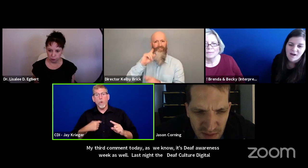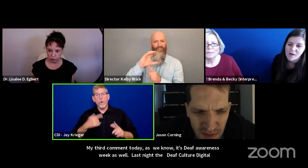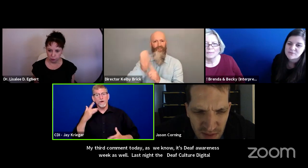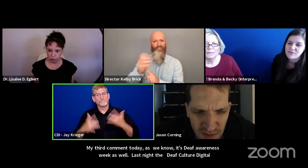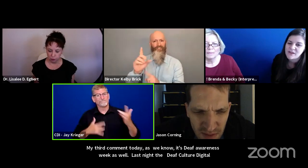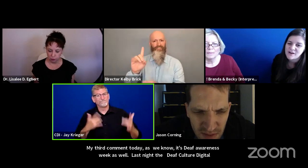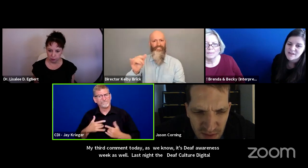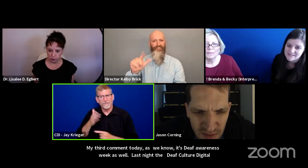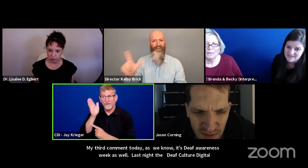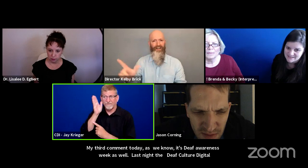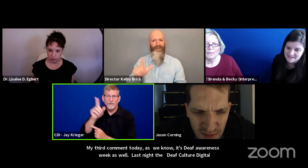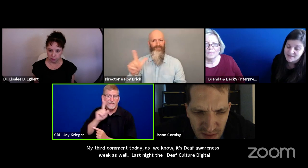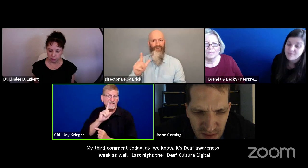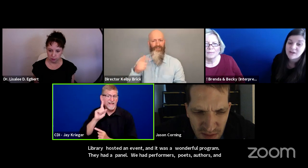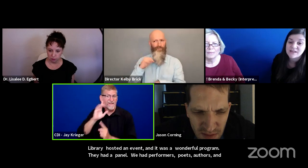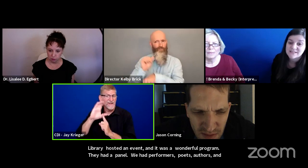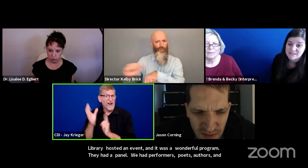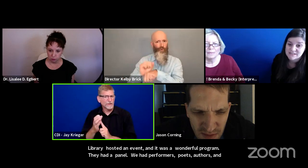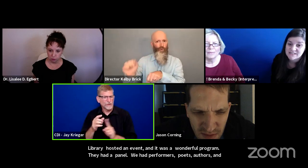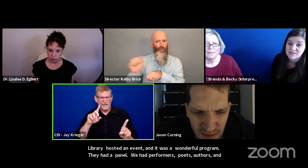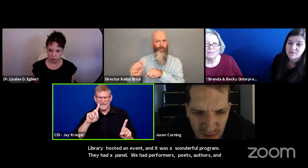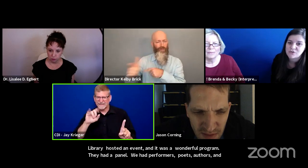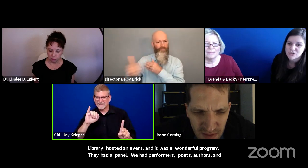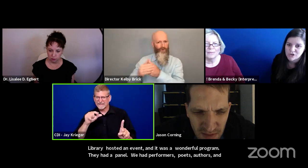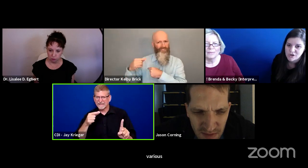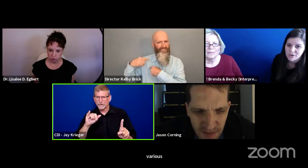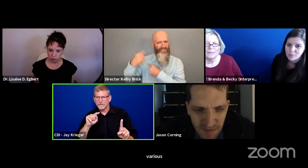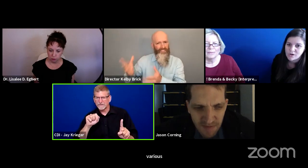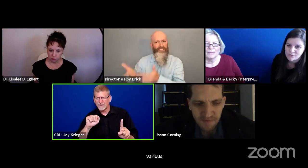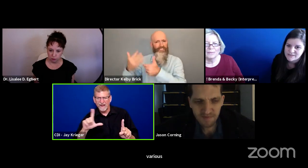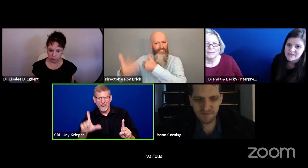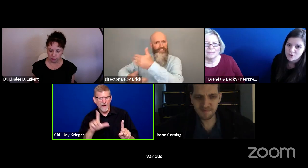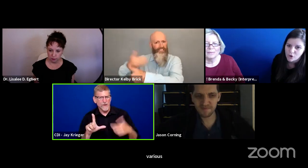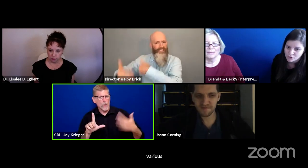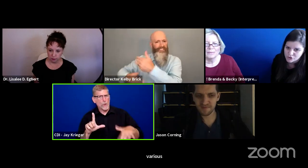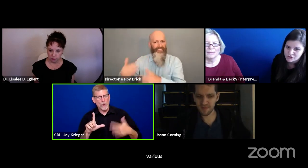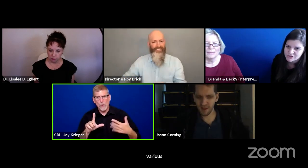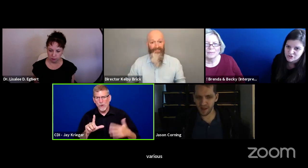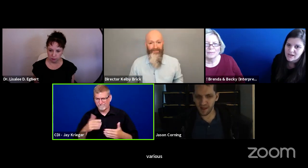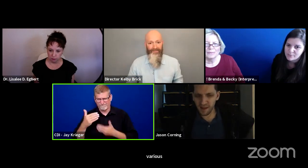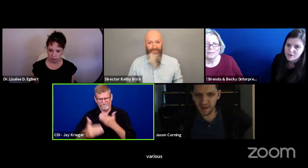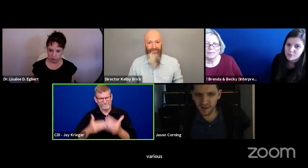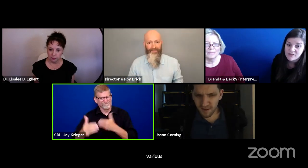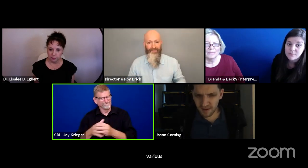I was very excited, and I'm very excited to see the future work for the Deaf Culture Digital Library.